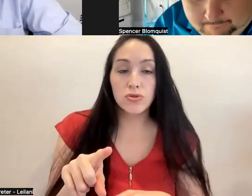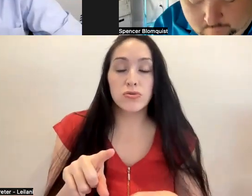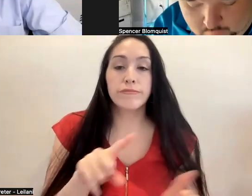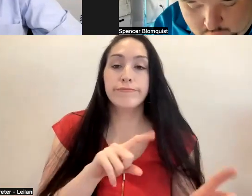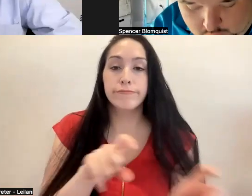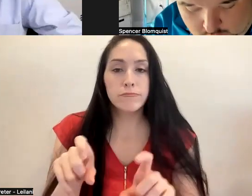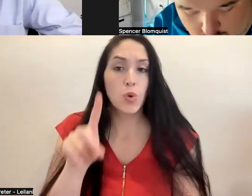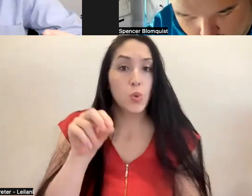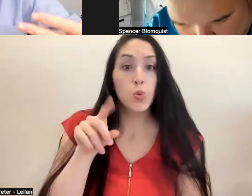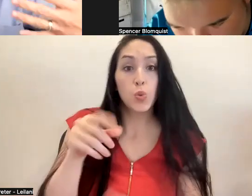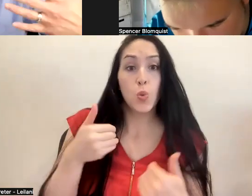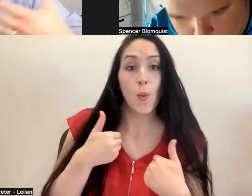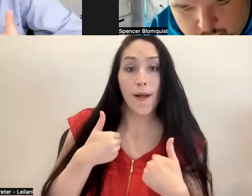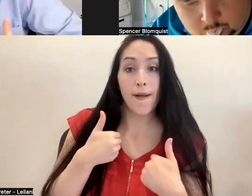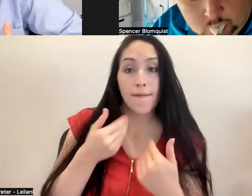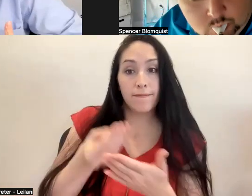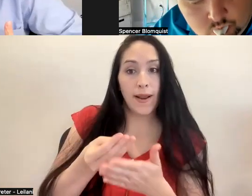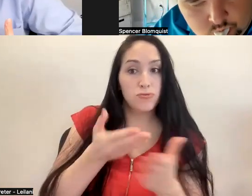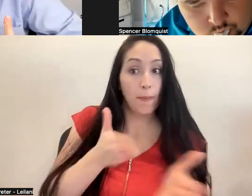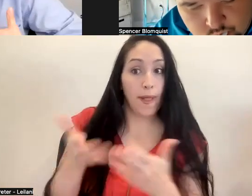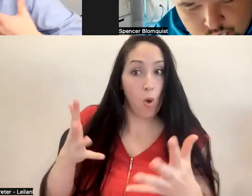11:16:43 Right, although I'm not a certified financial planner.